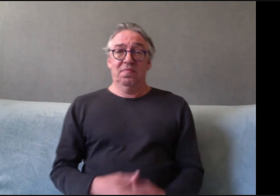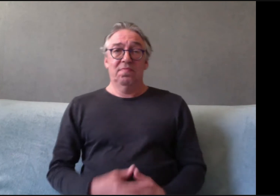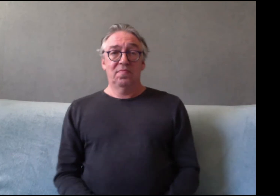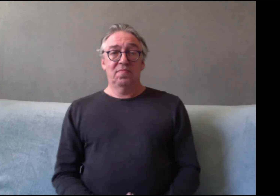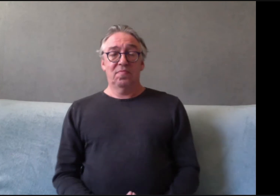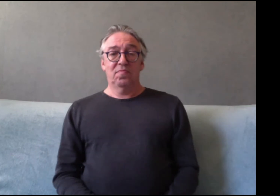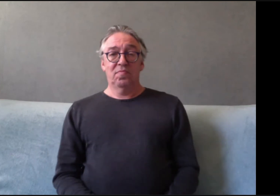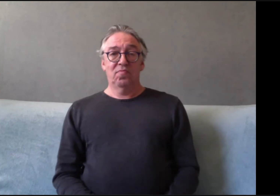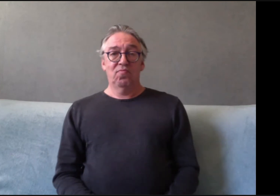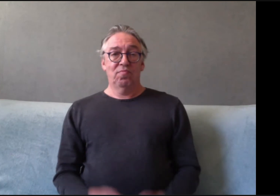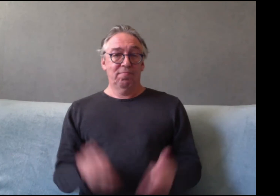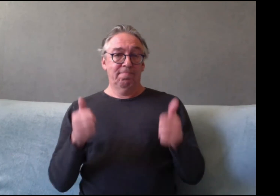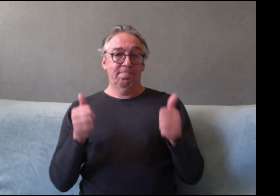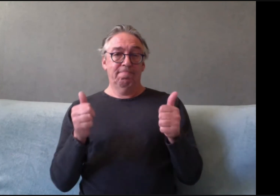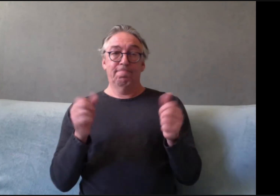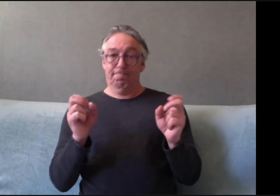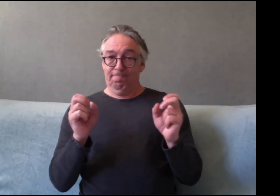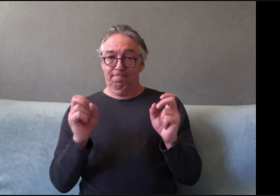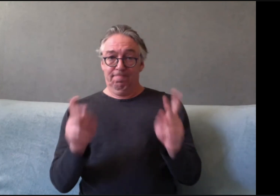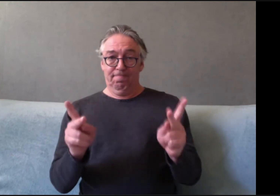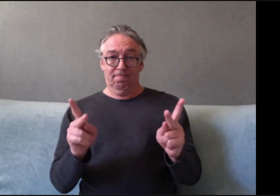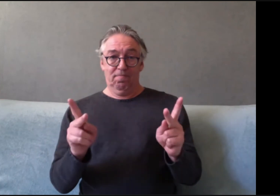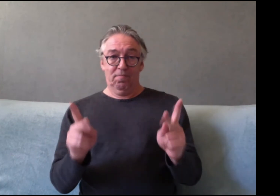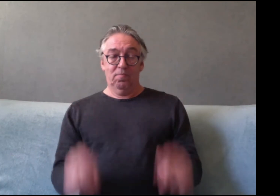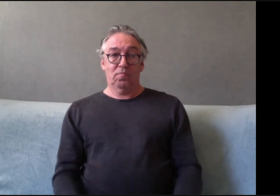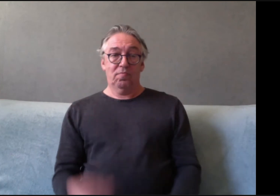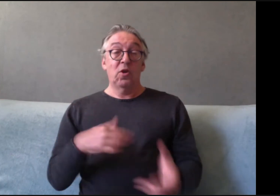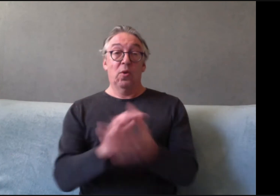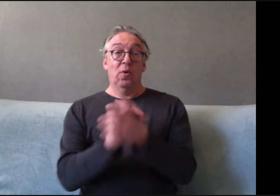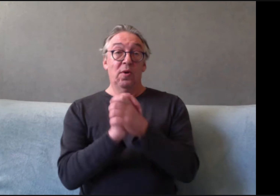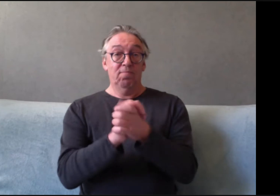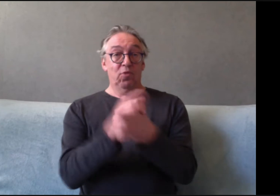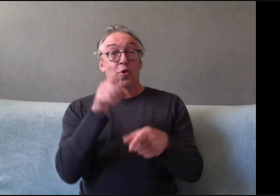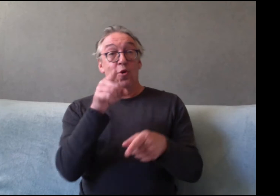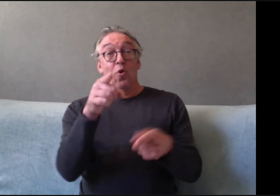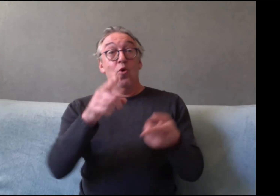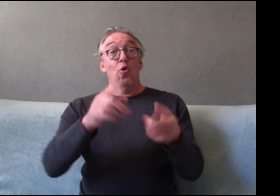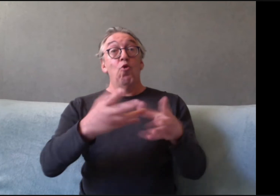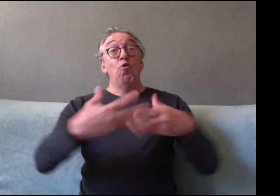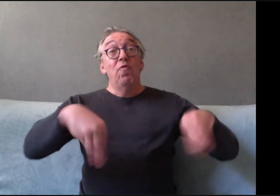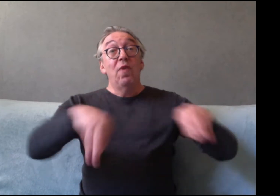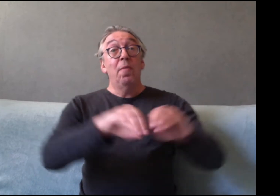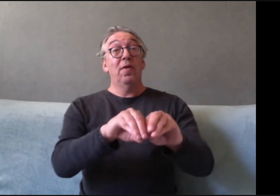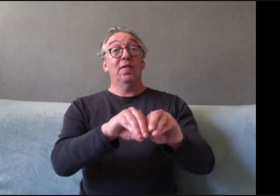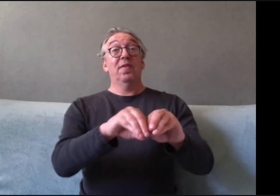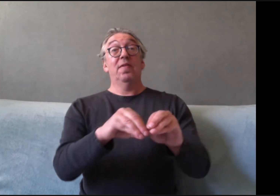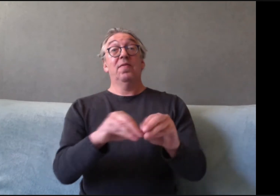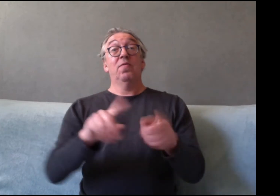JESÚS: Okay. I wish your families, friends are very well in that critical situation.